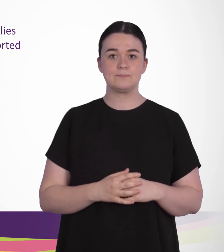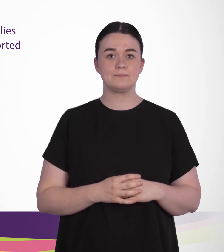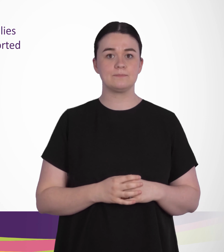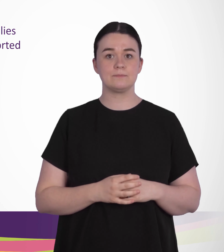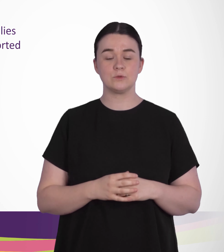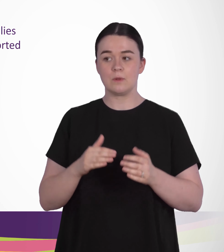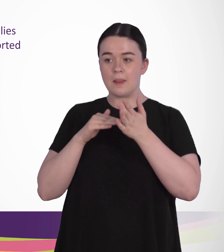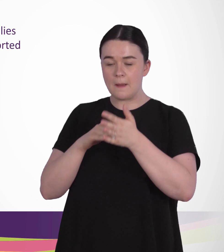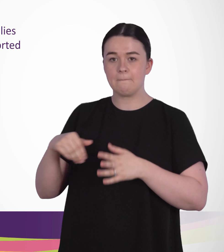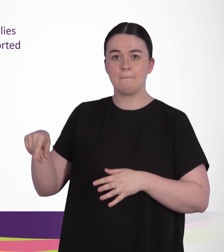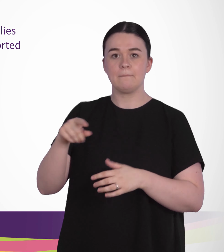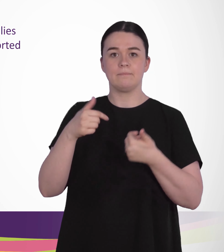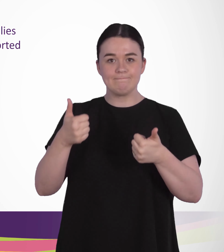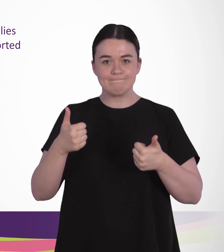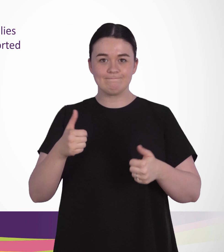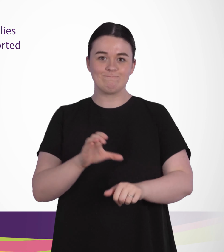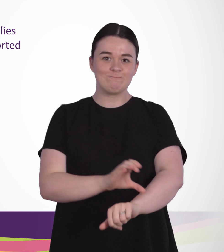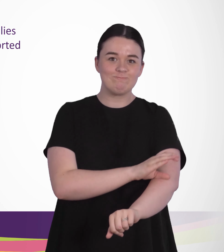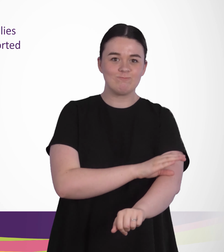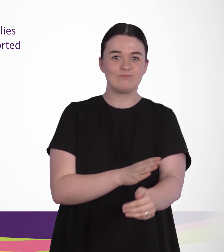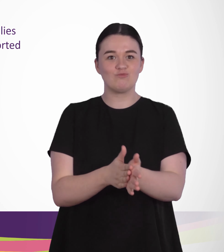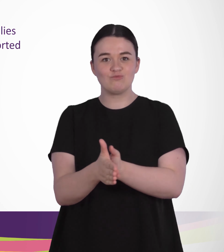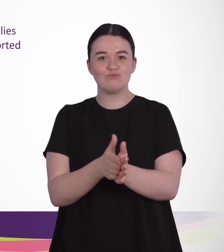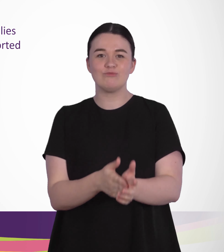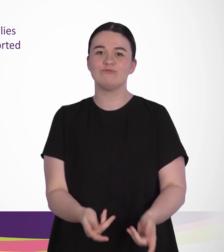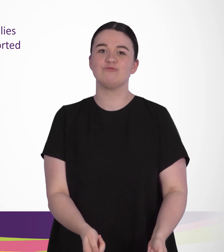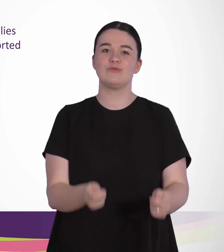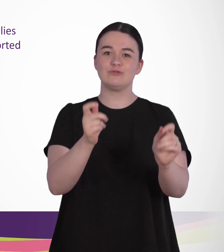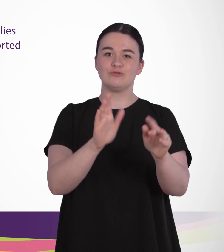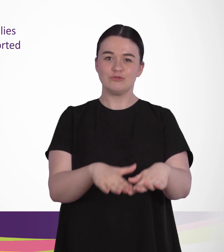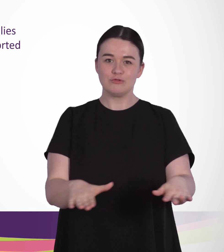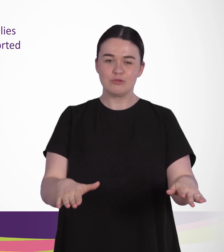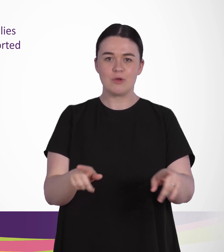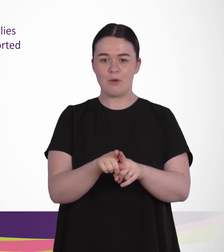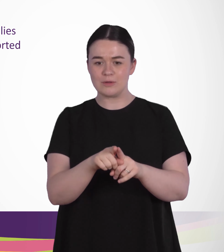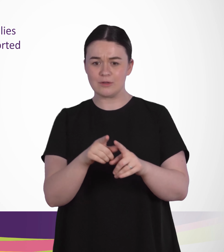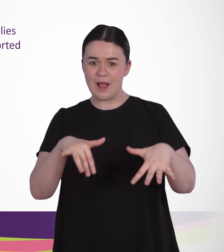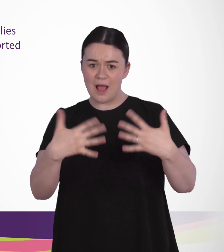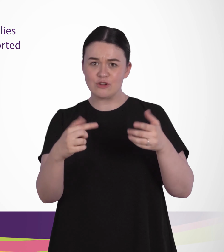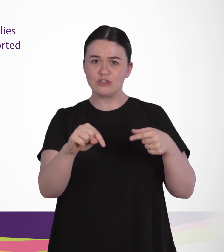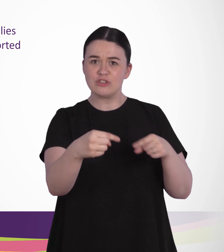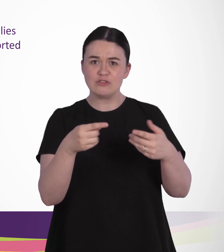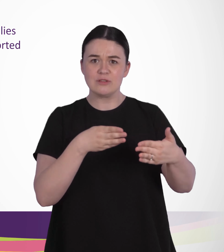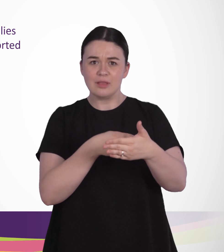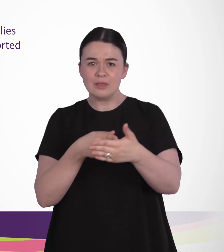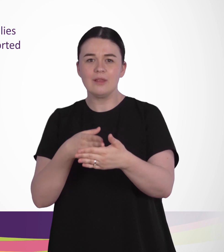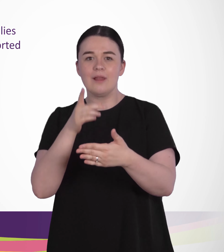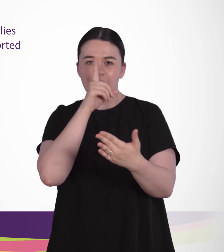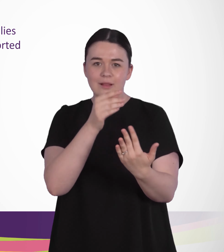raise their children and navigate challenges as they arise.